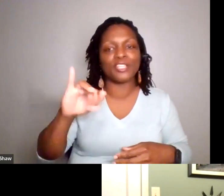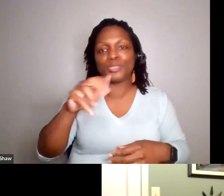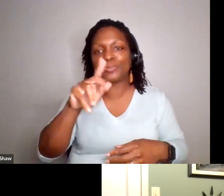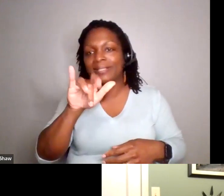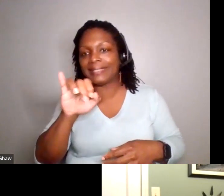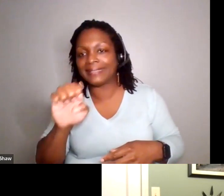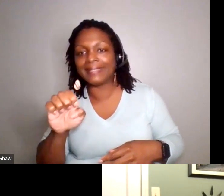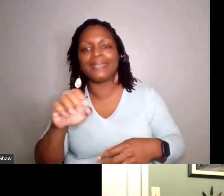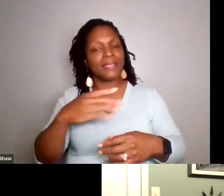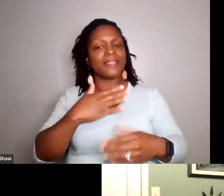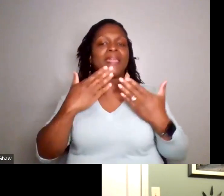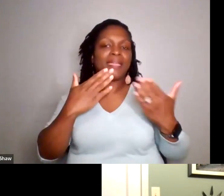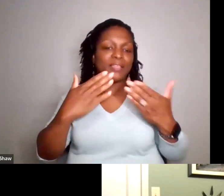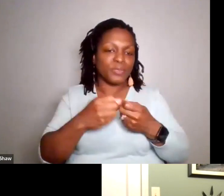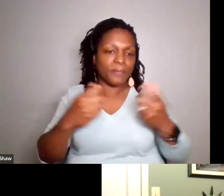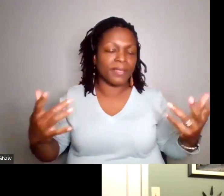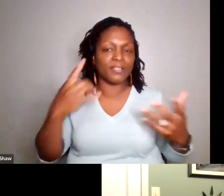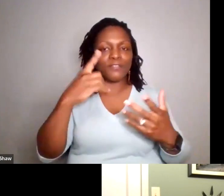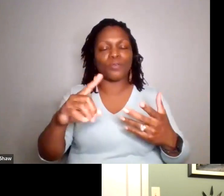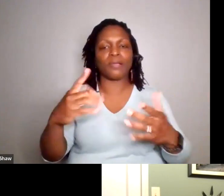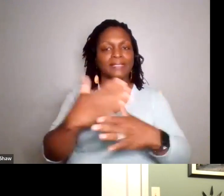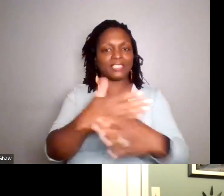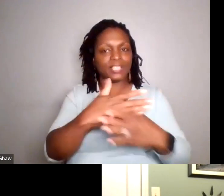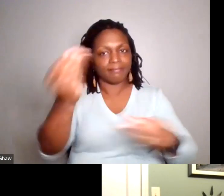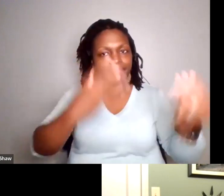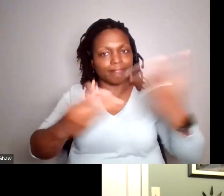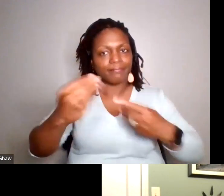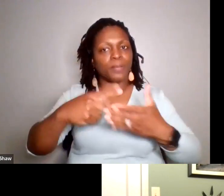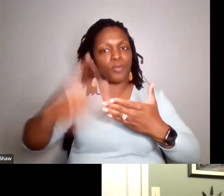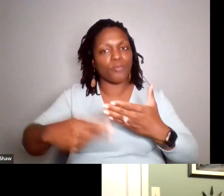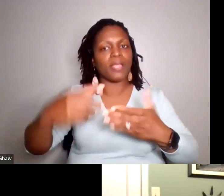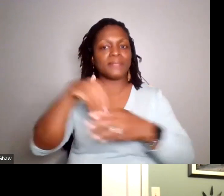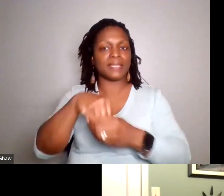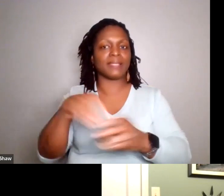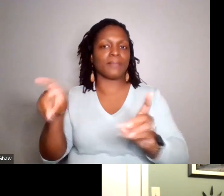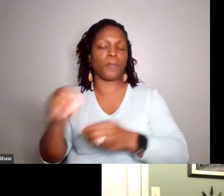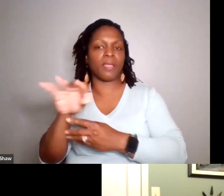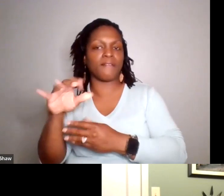All you guys were just sharing that information about these ports within the Department of Health.